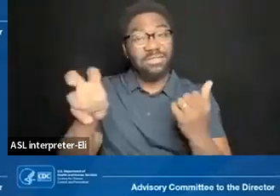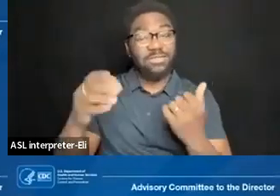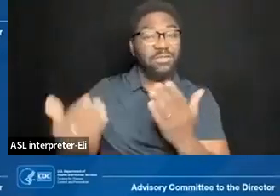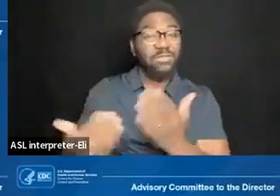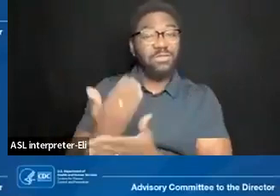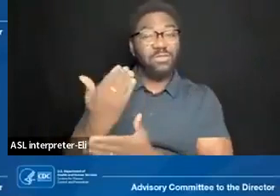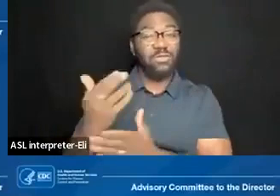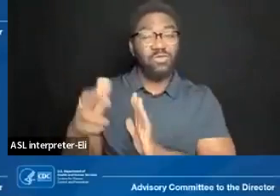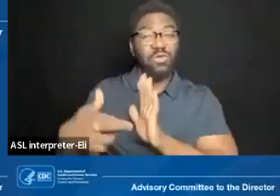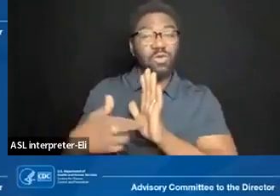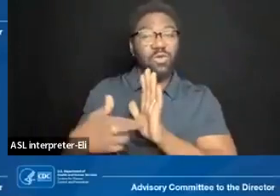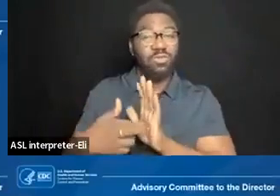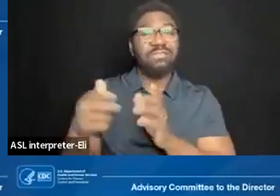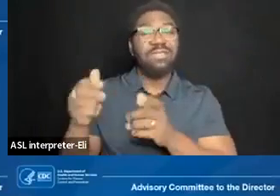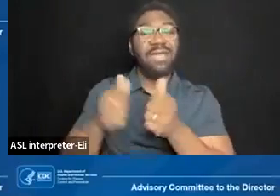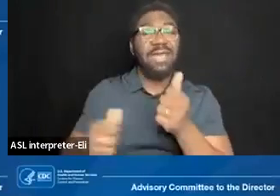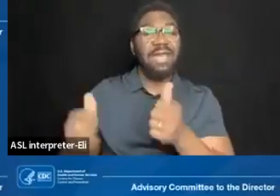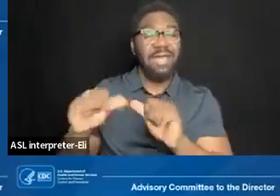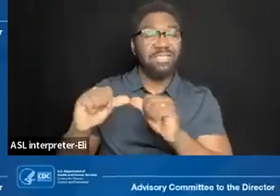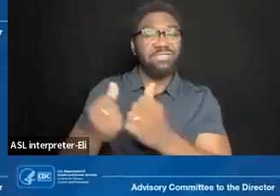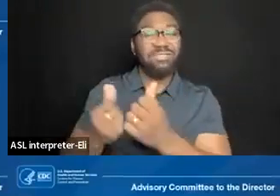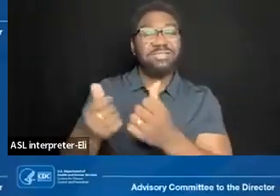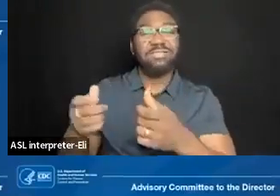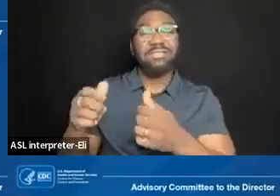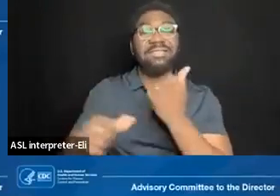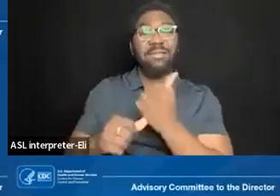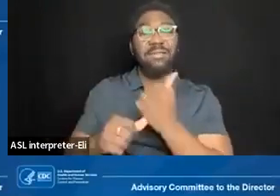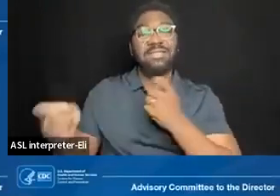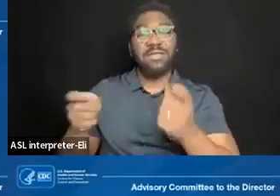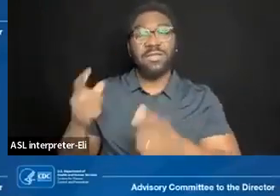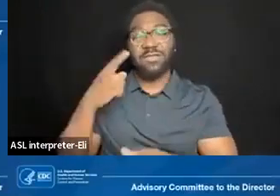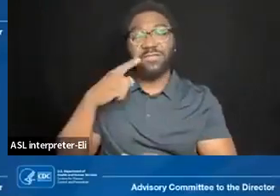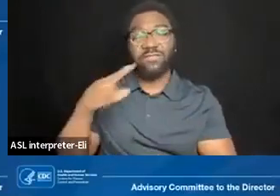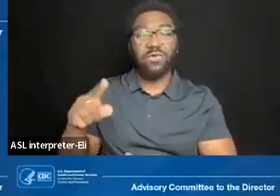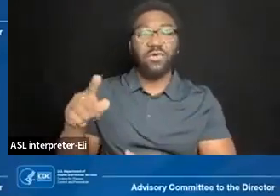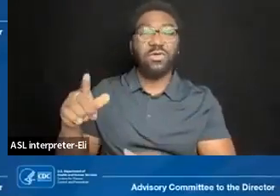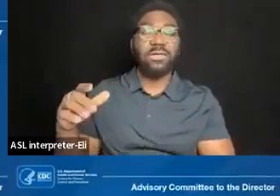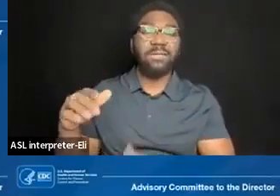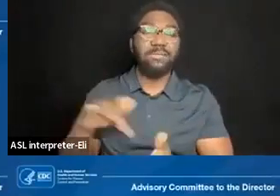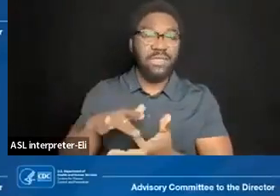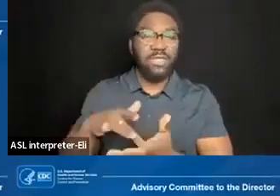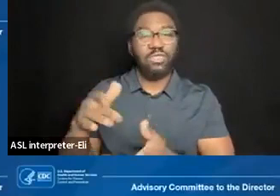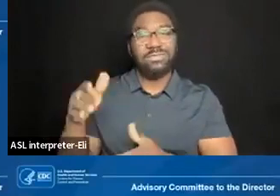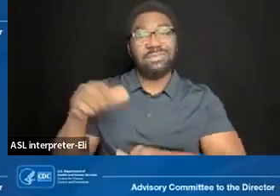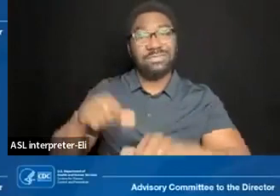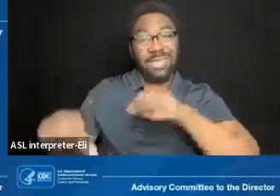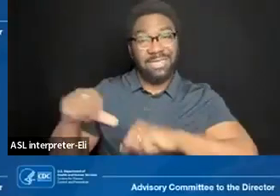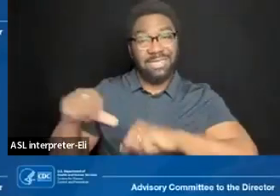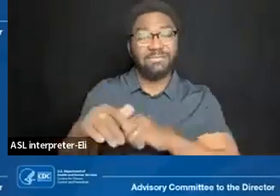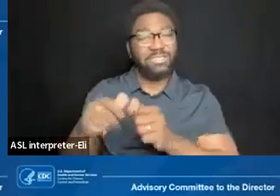for program and science and the chief medical officer of the agency. She will continue to serve as acting principal deputy director